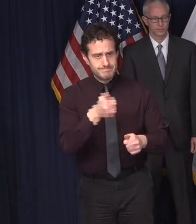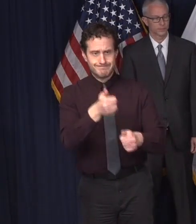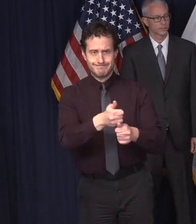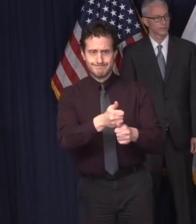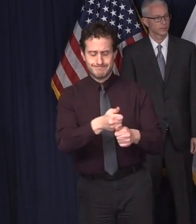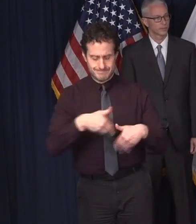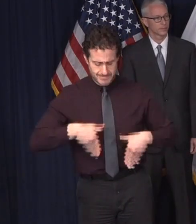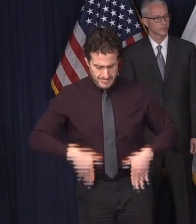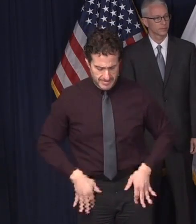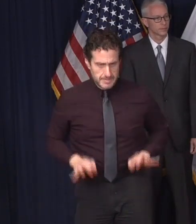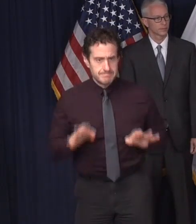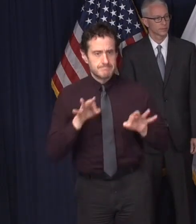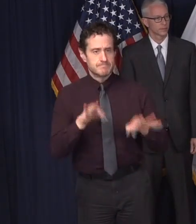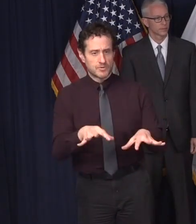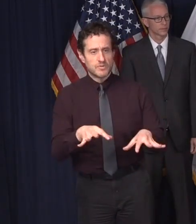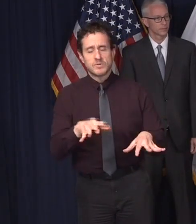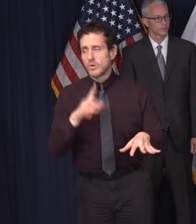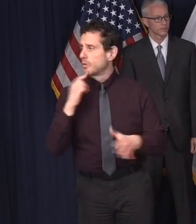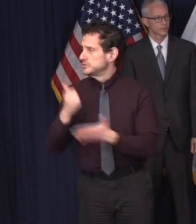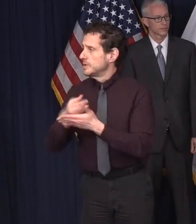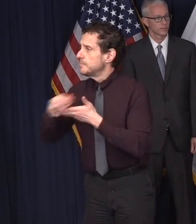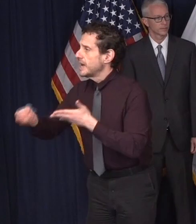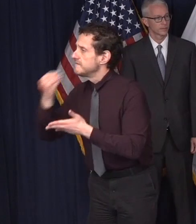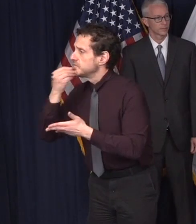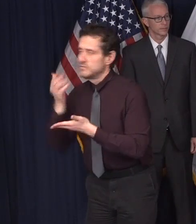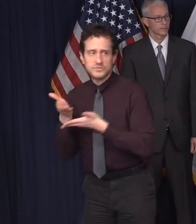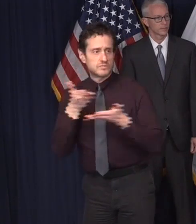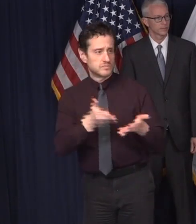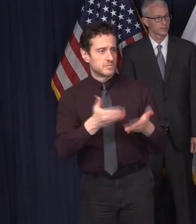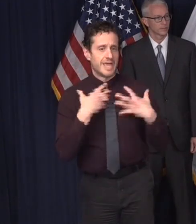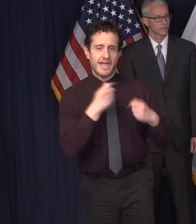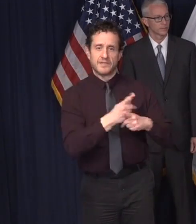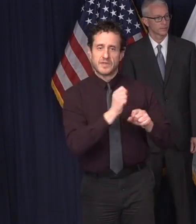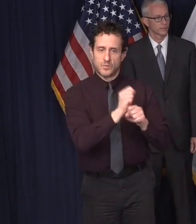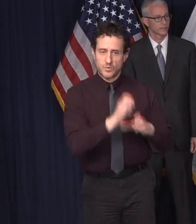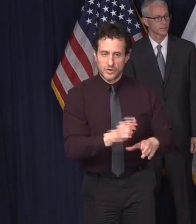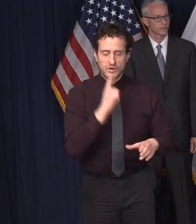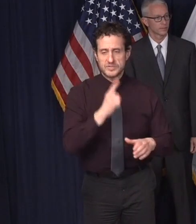OR EMPLOYEE. AND I WANT TO SAY THANKS TO THE FOLKS THAT HAVE BEEN GOING TO